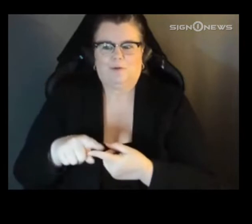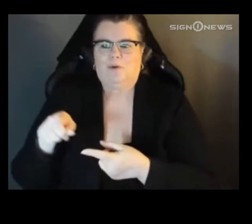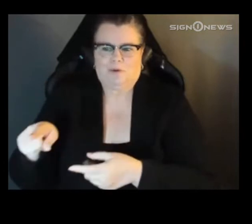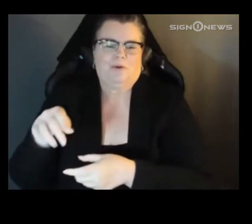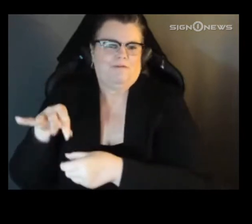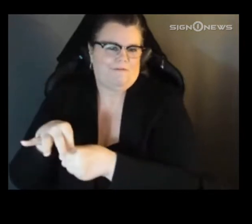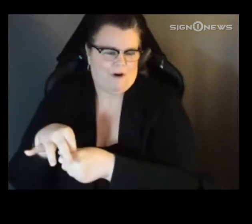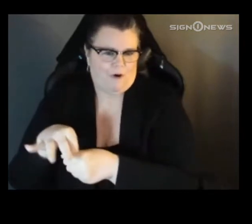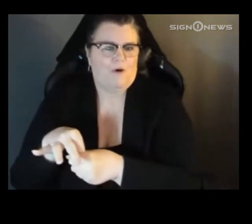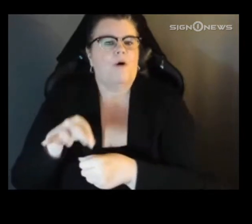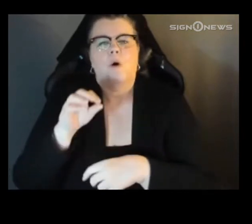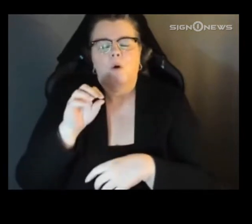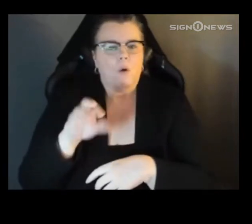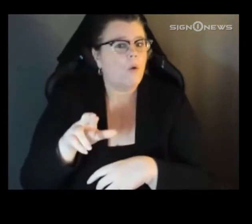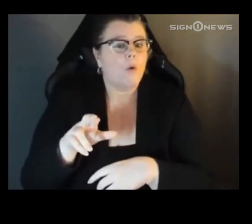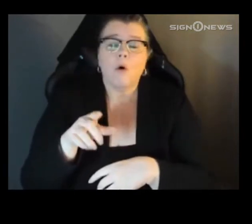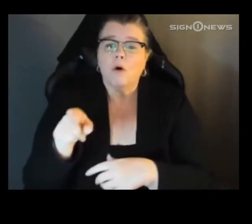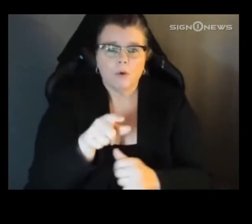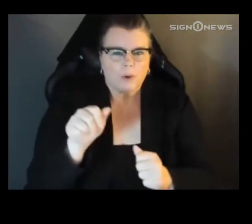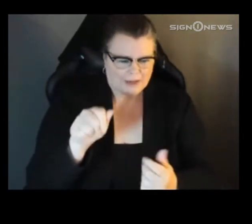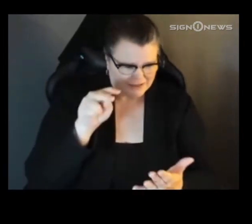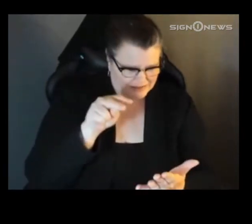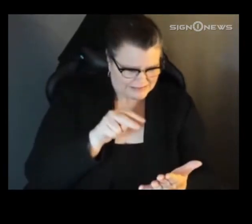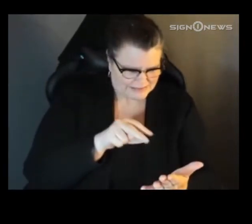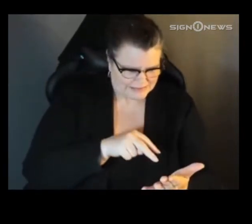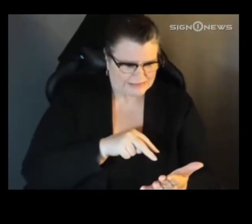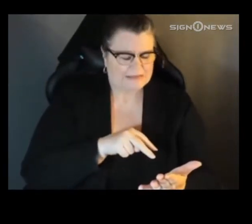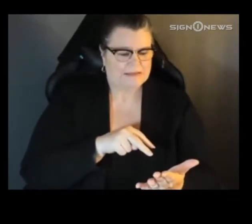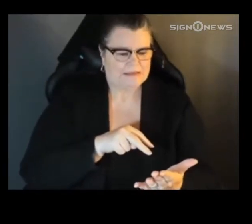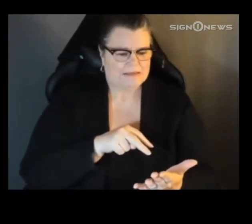um all during election season and save your choices and then have a list when you're